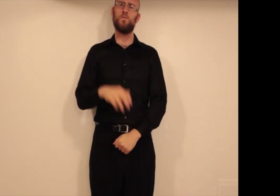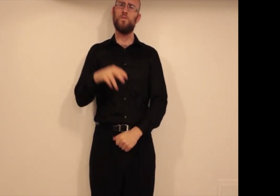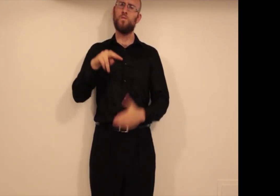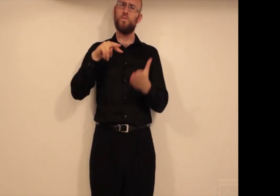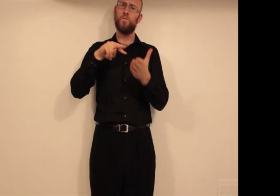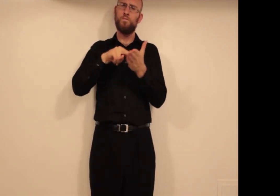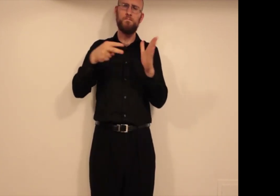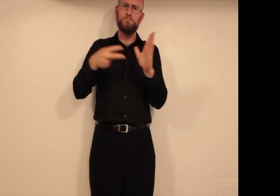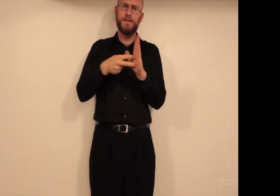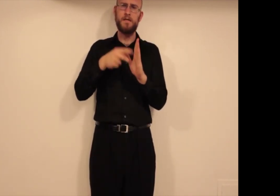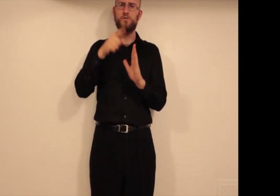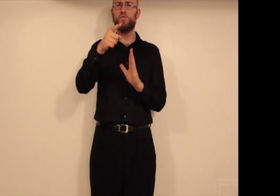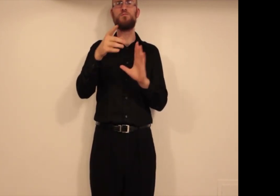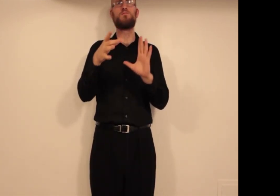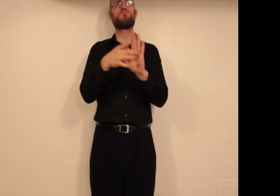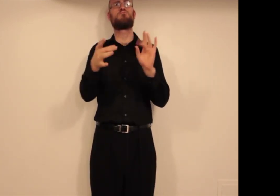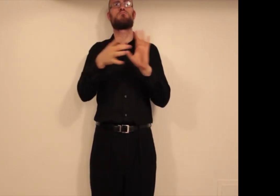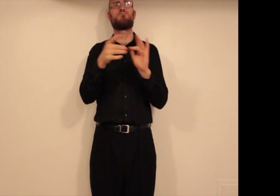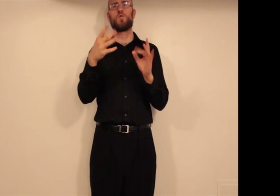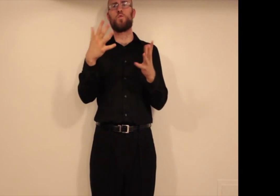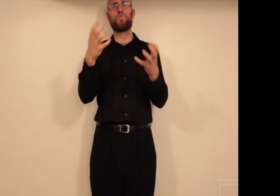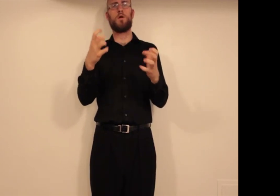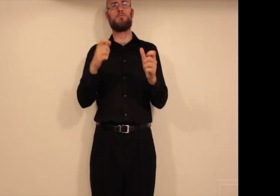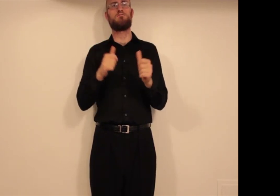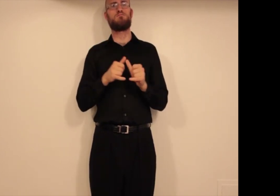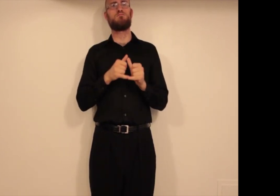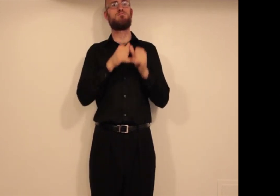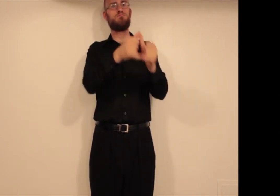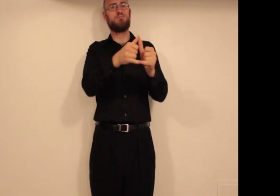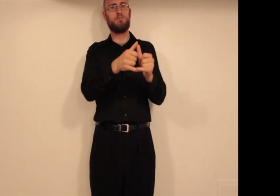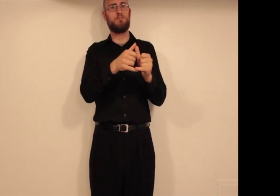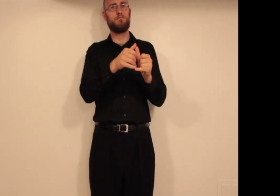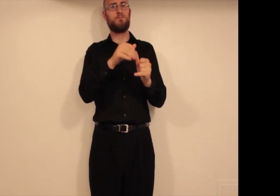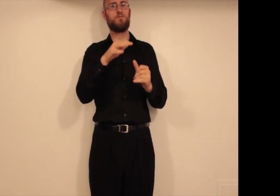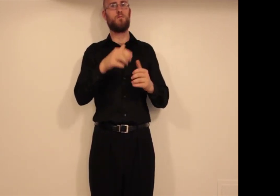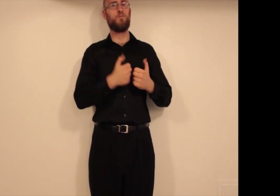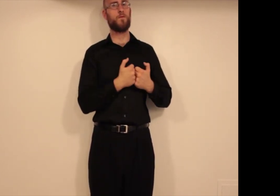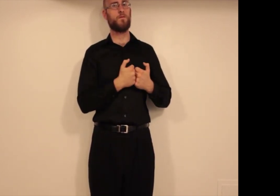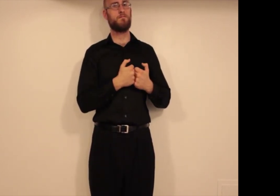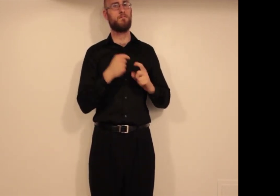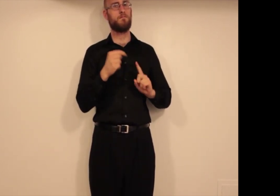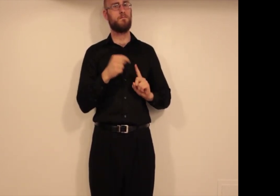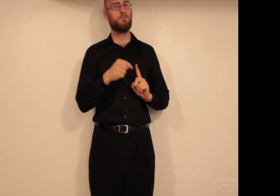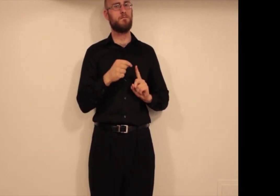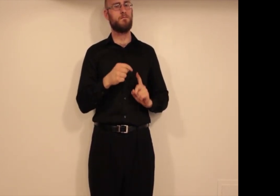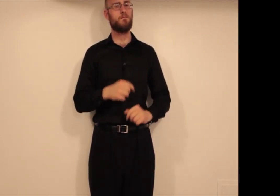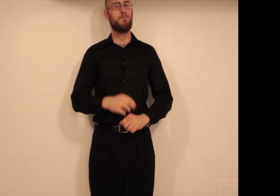What do you mean when you said you wanted to reward him?